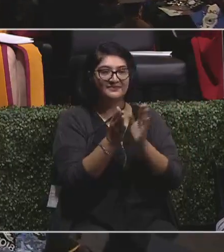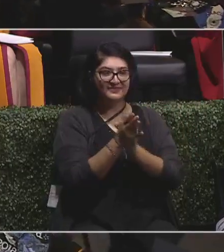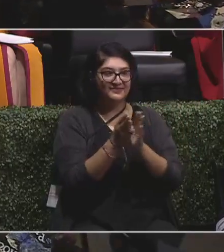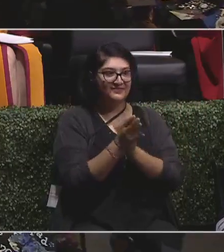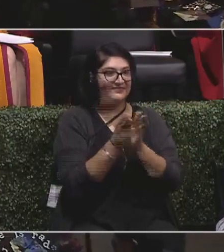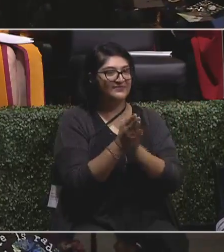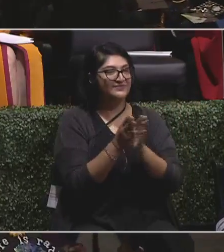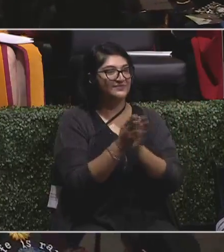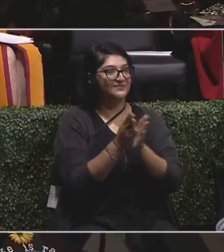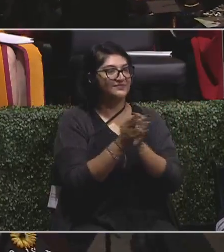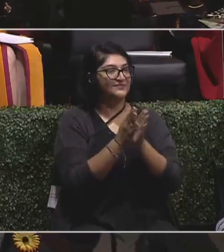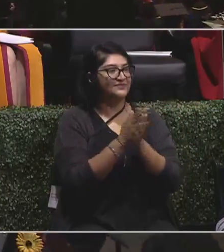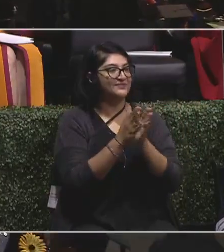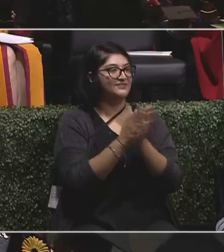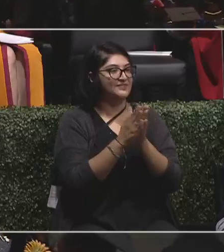WOULD THE CANDIDATE FOR GRADUATION